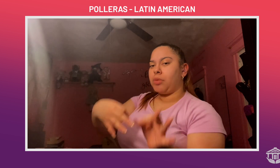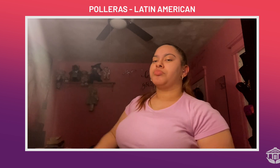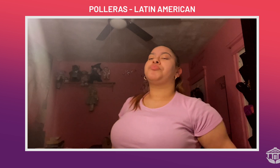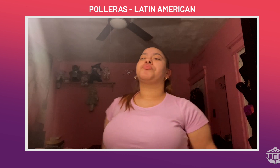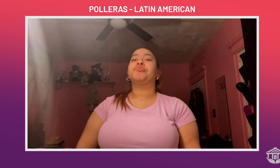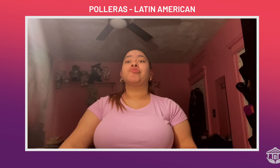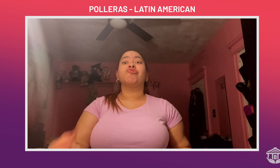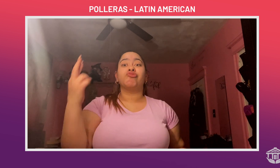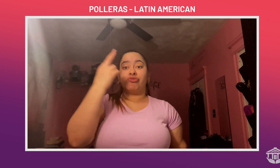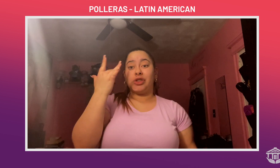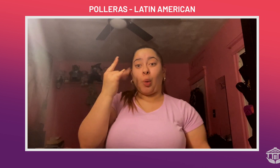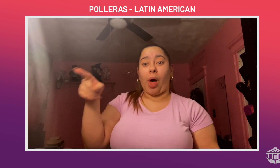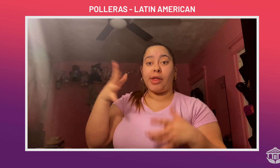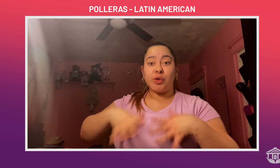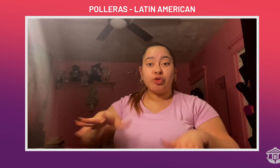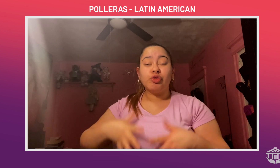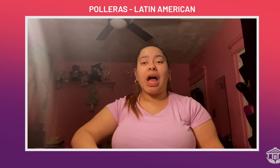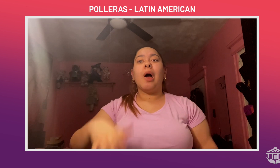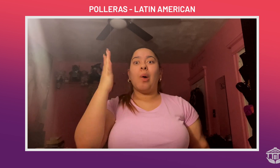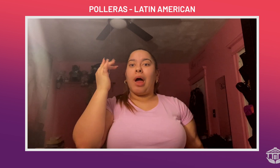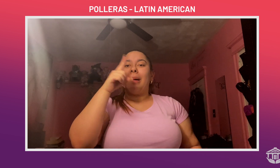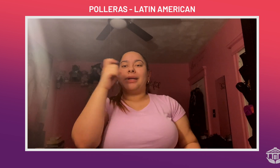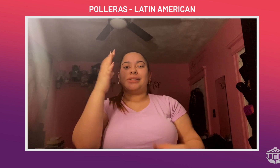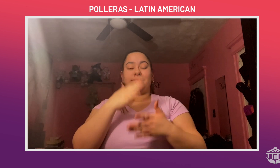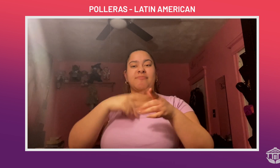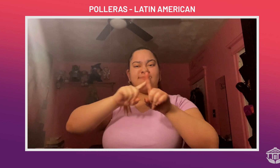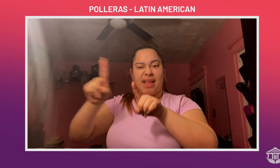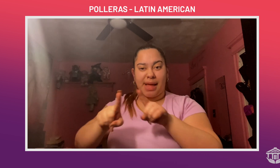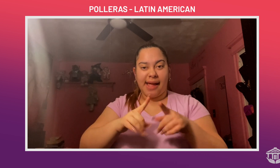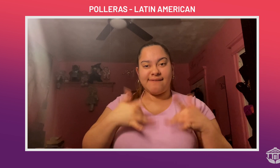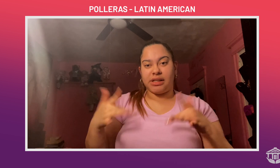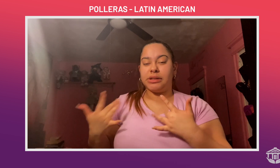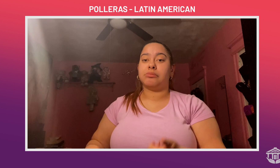Some of the places that you’ll notice polleras worn are for festivals,